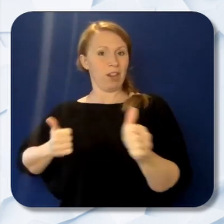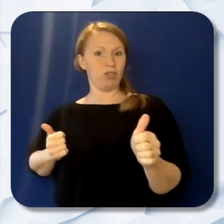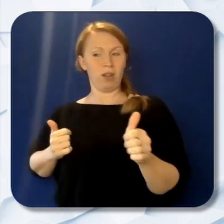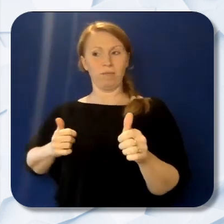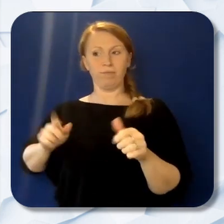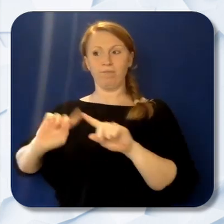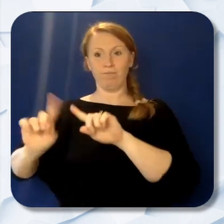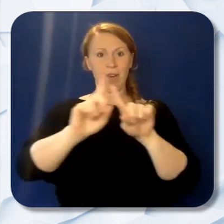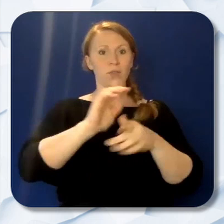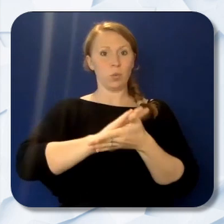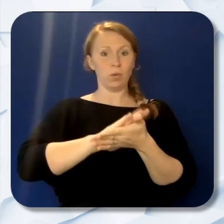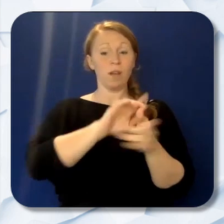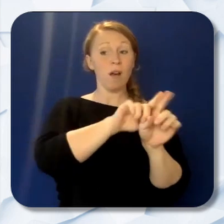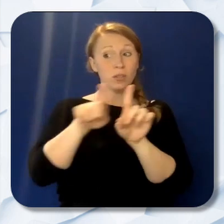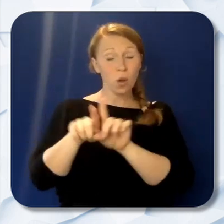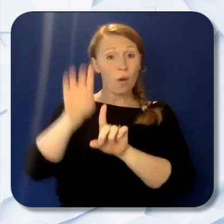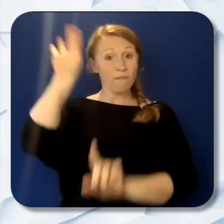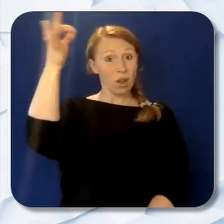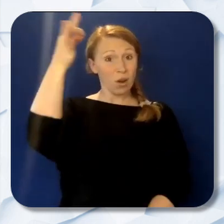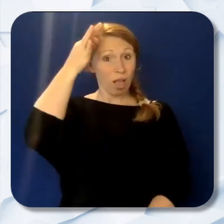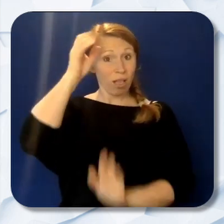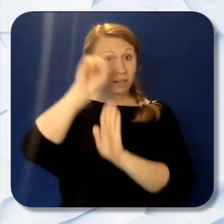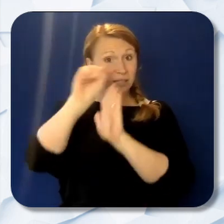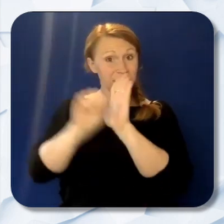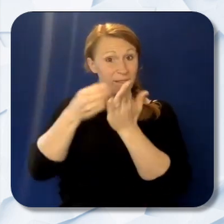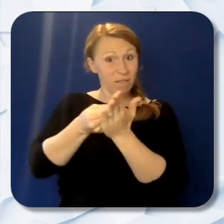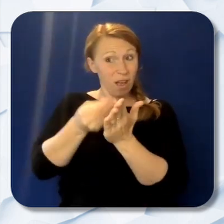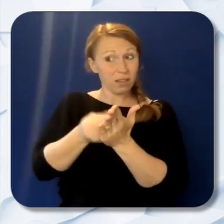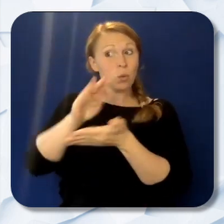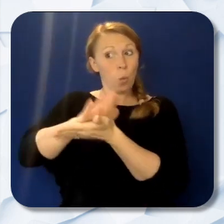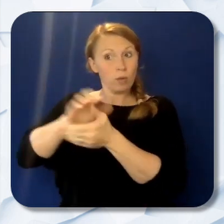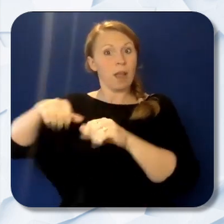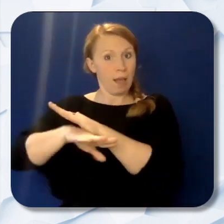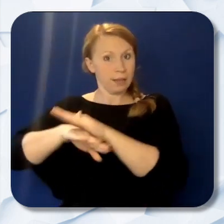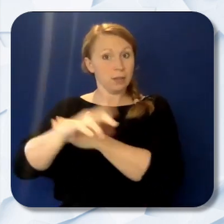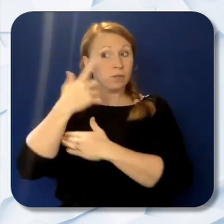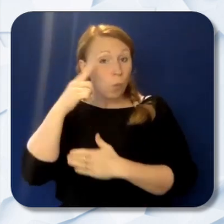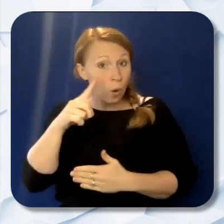have access to Federal funds and State funds that can be used for programs that focus on